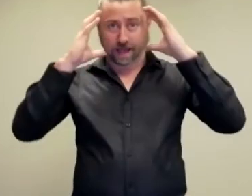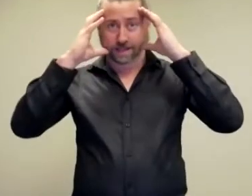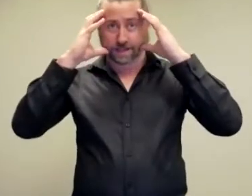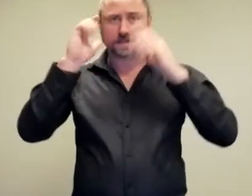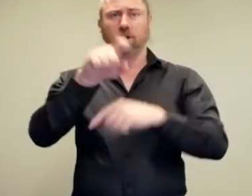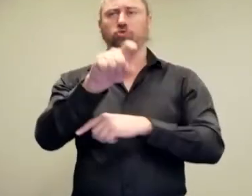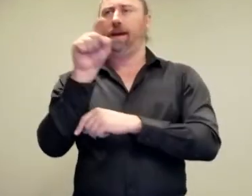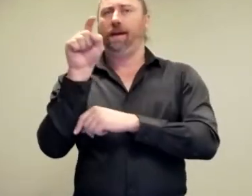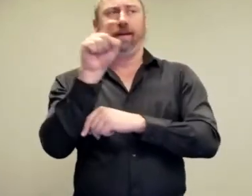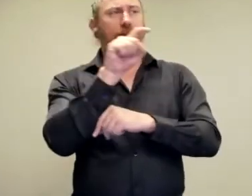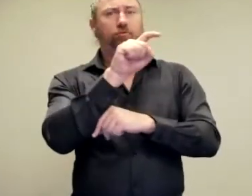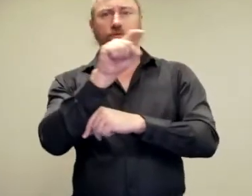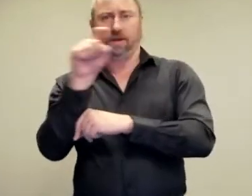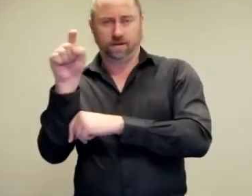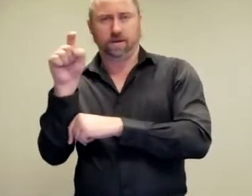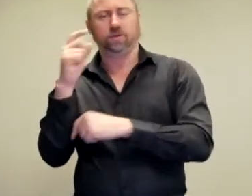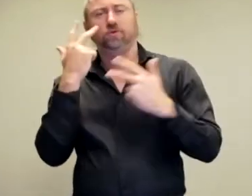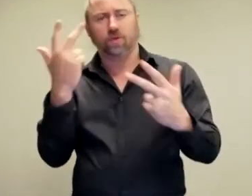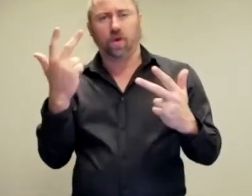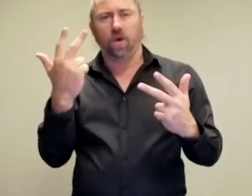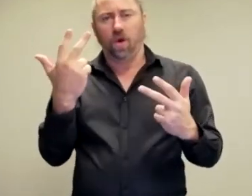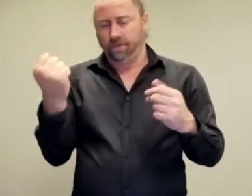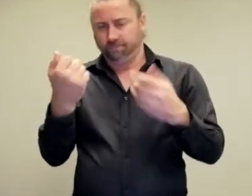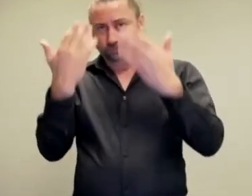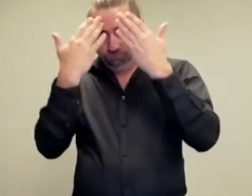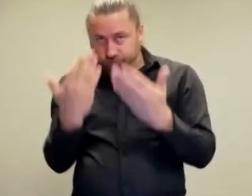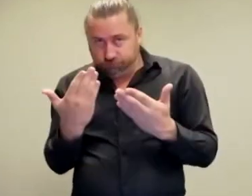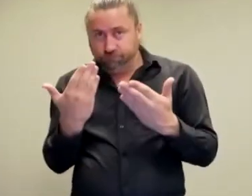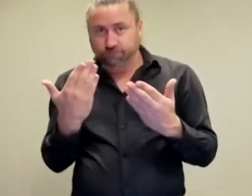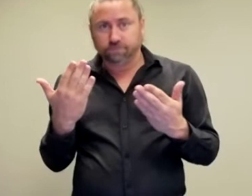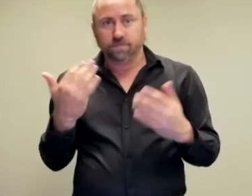denotes the utilitarian mentality of industrialised fishing.